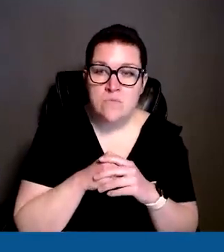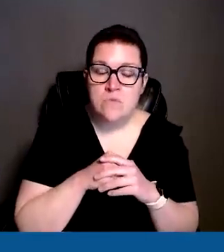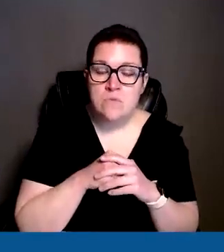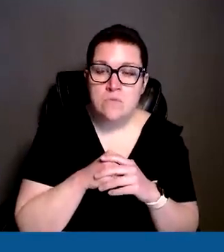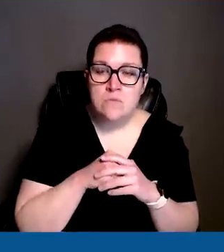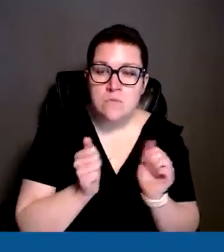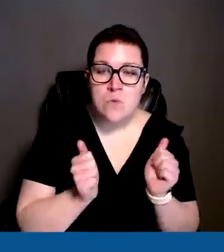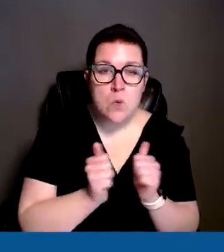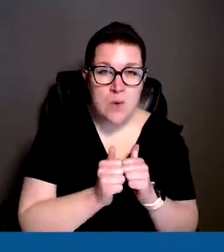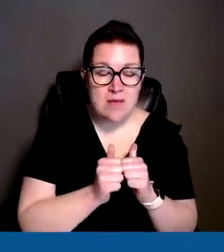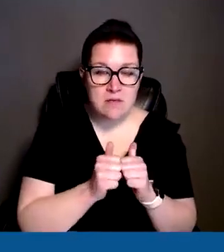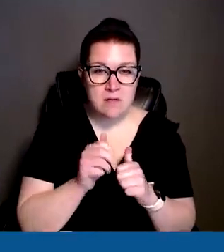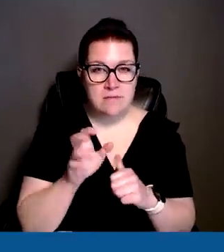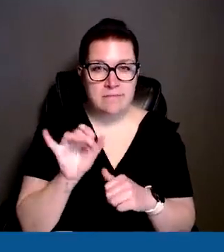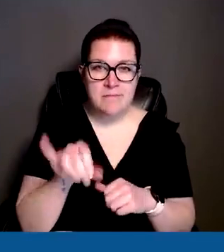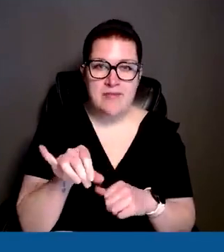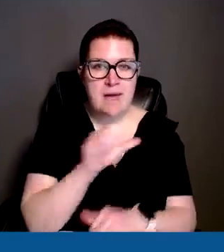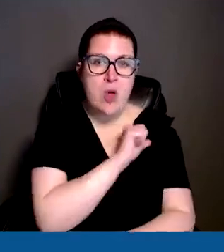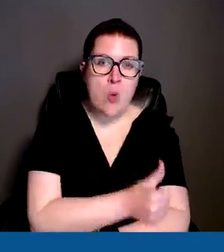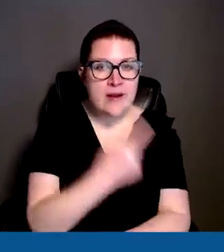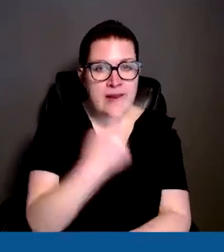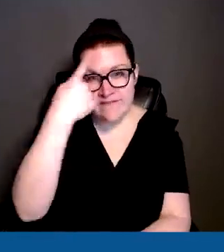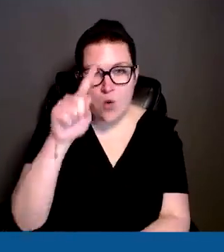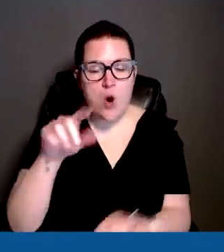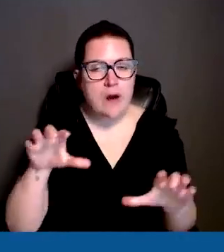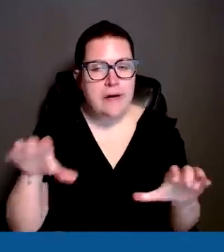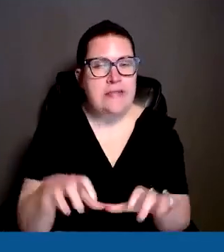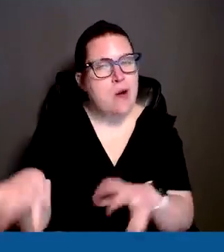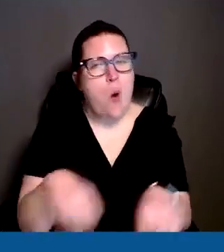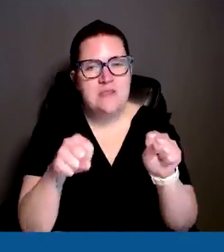authority for conducting the prize competition, we can make certain aspects